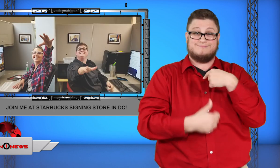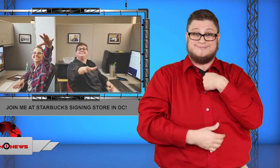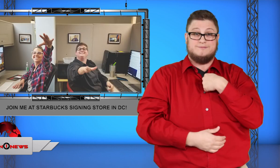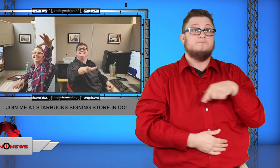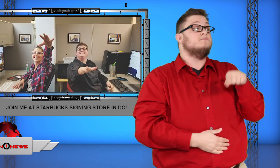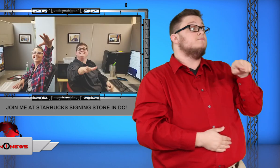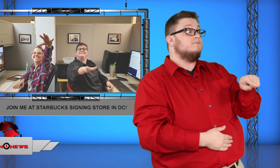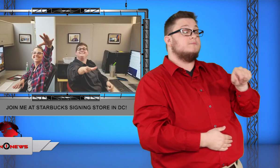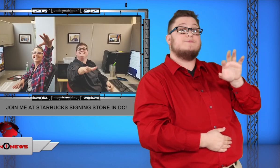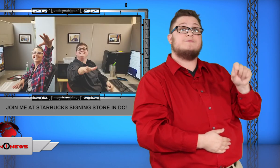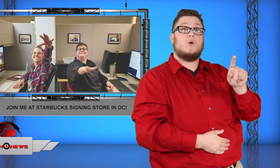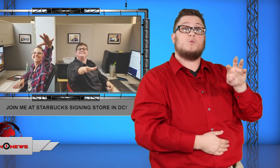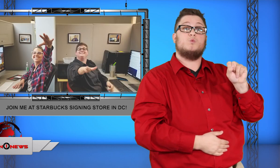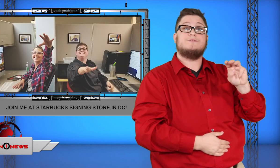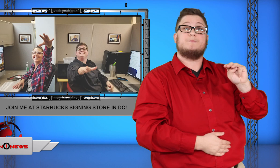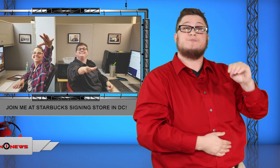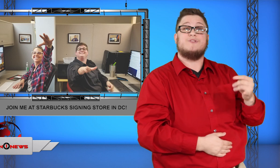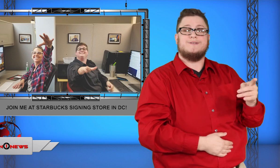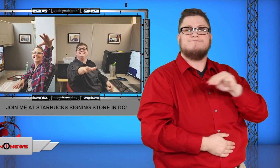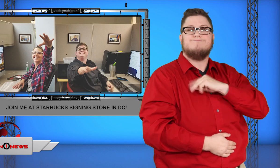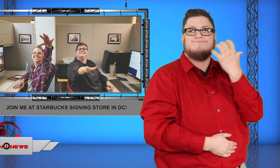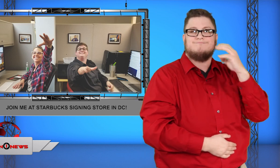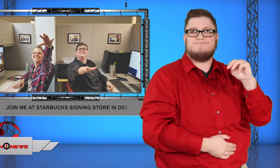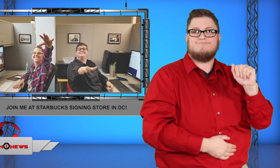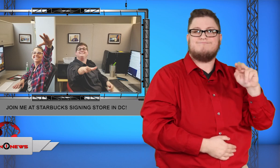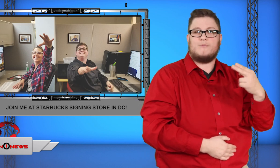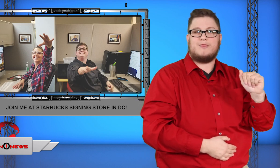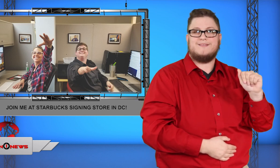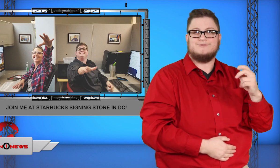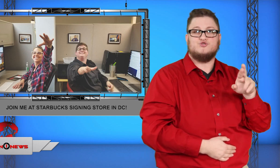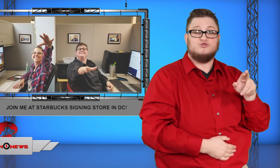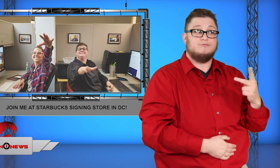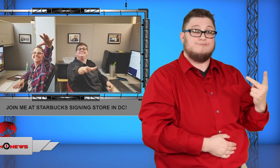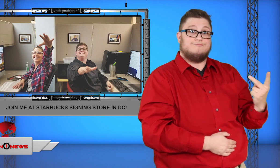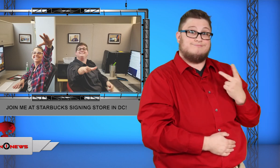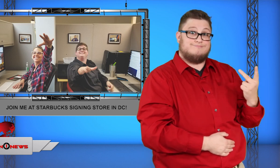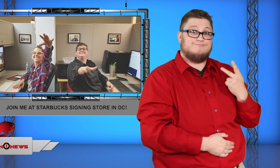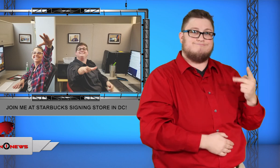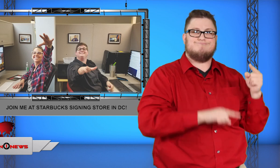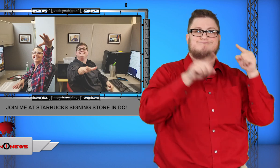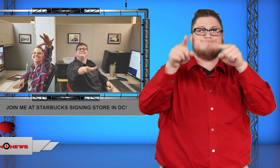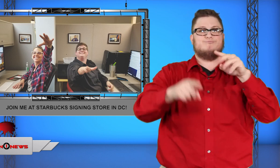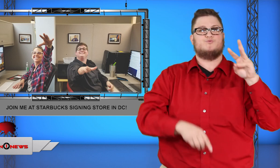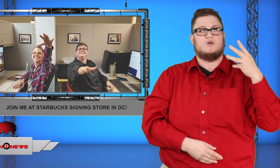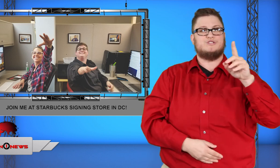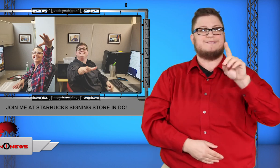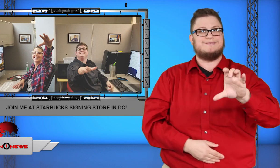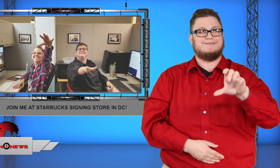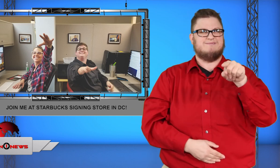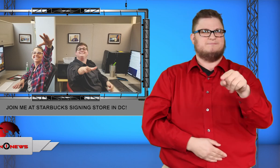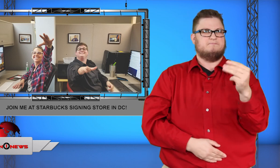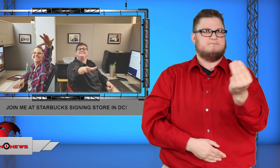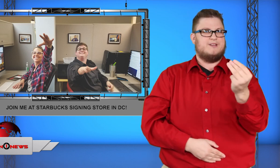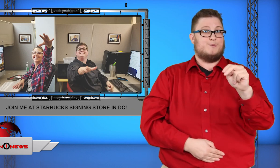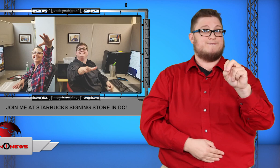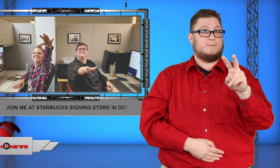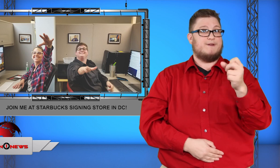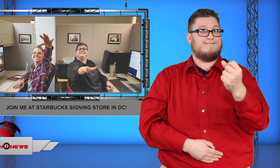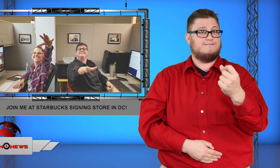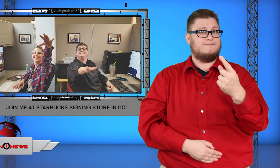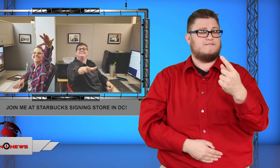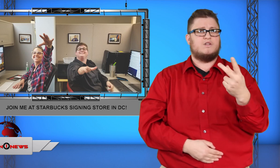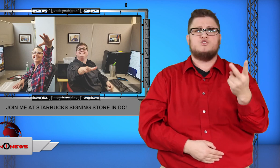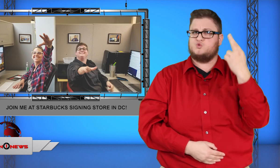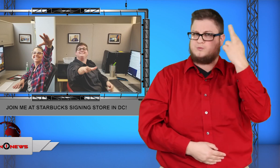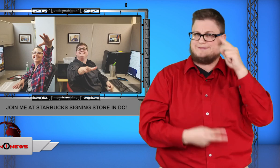Remember me and Sign1News MMJ Martha Anger will be in Washington, DC on Monday November